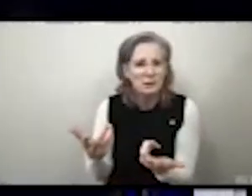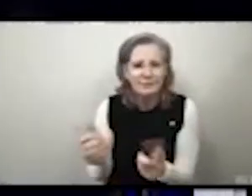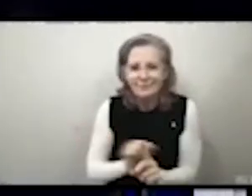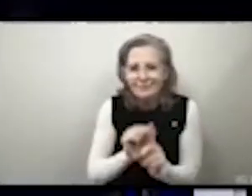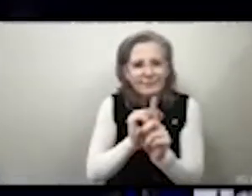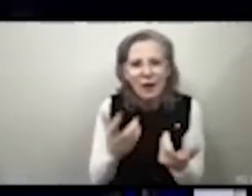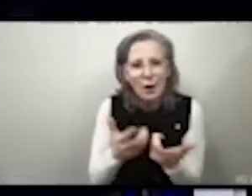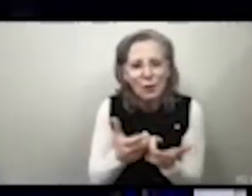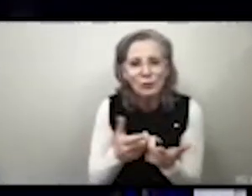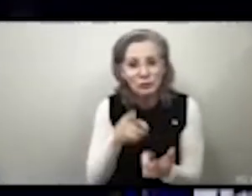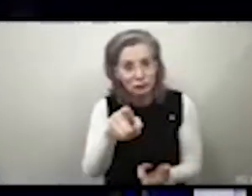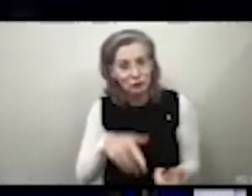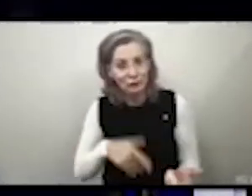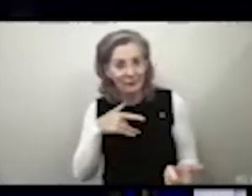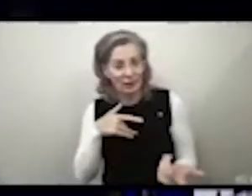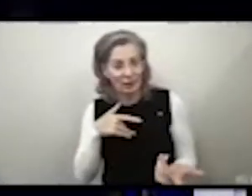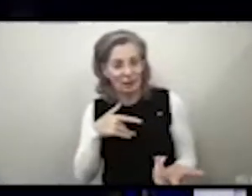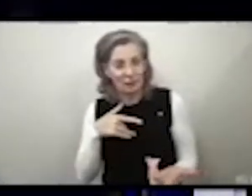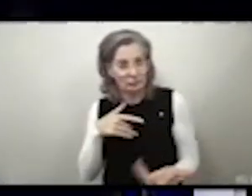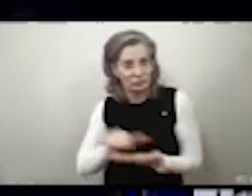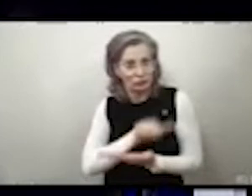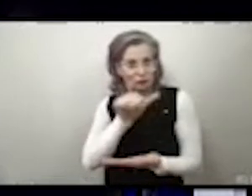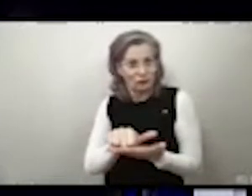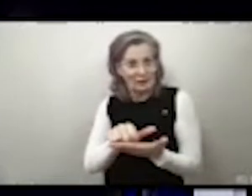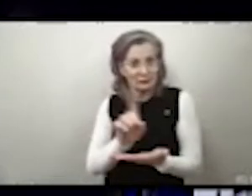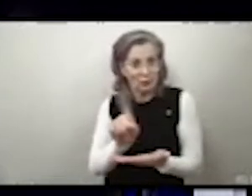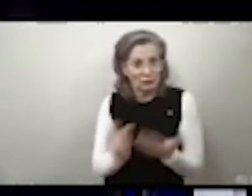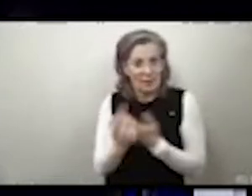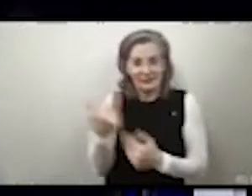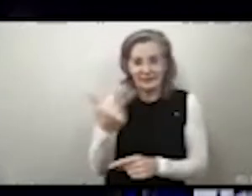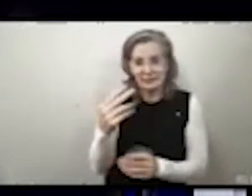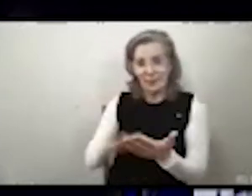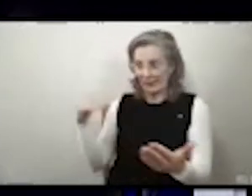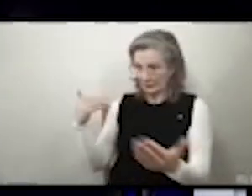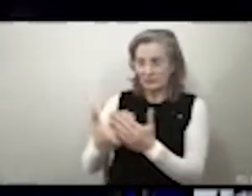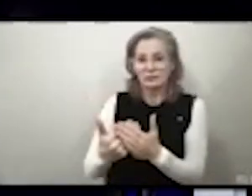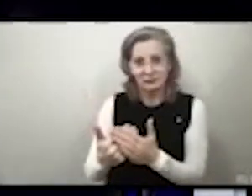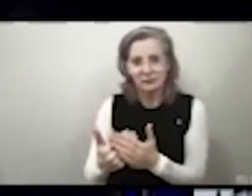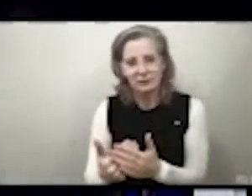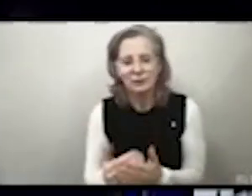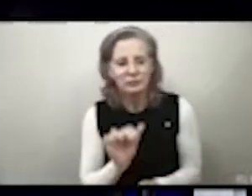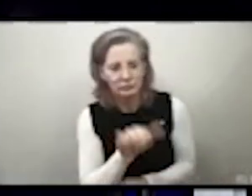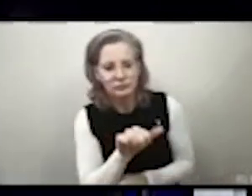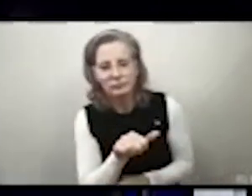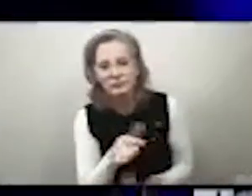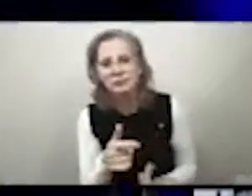accurate about what's happened? Absolutely. And I think what the question is getting to, some of the data and